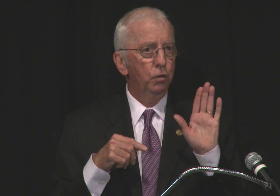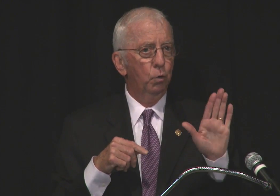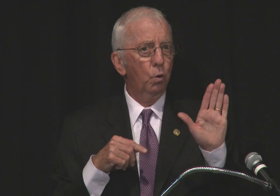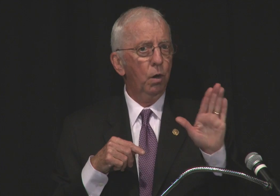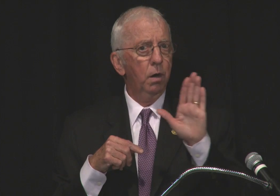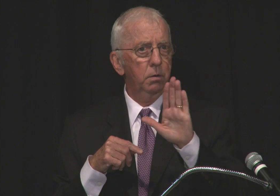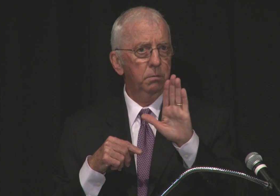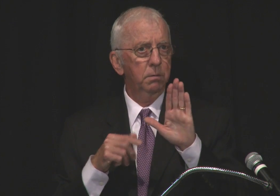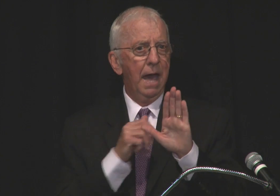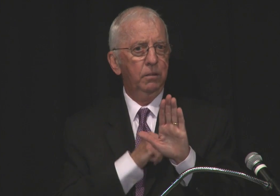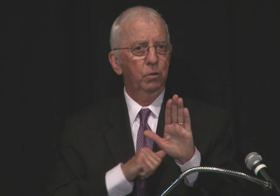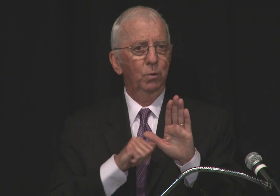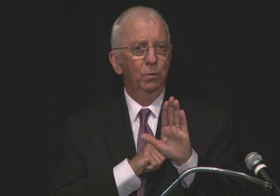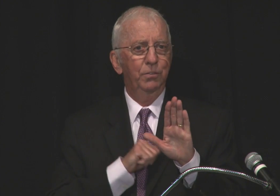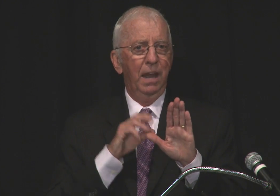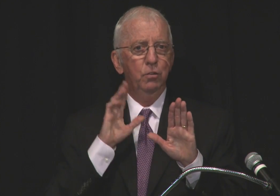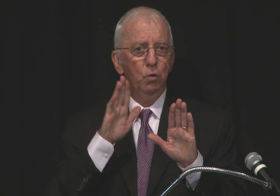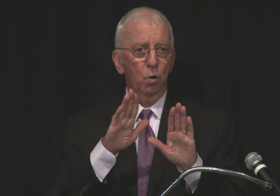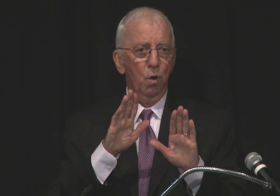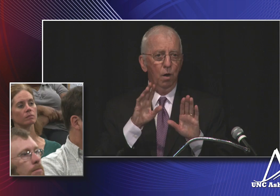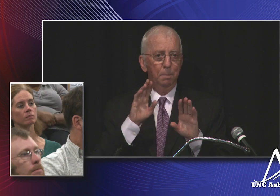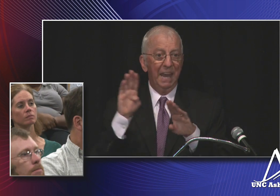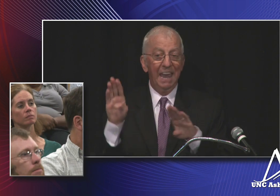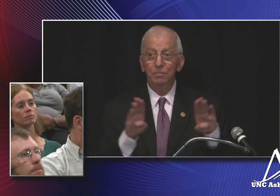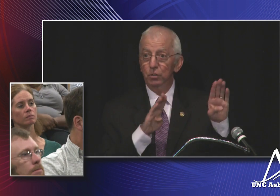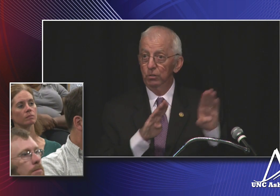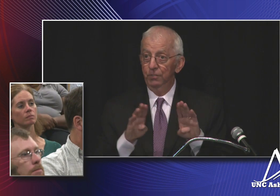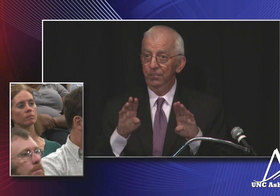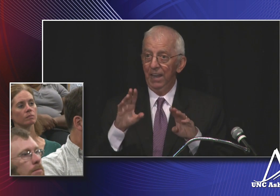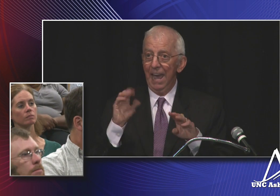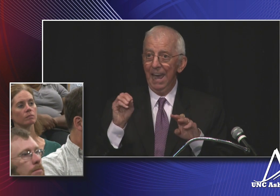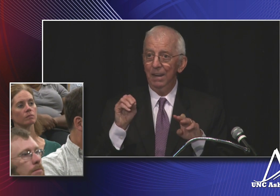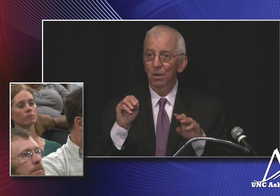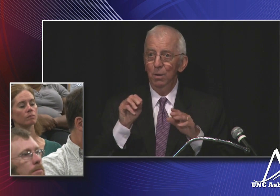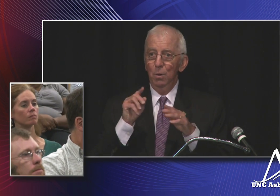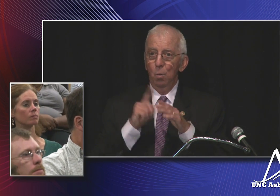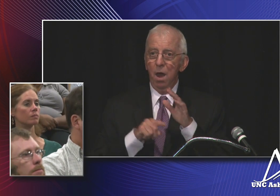your attitudes and your behaviors, and what